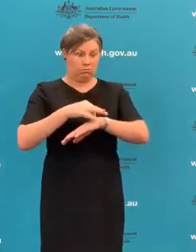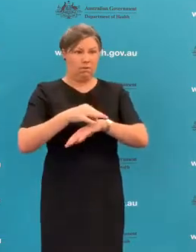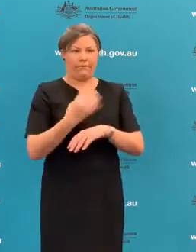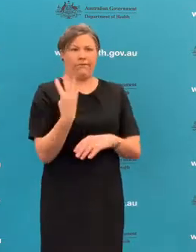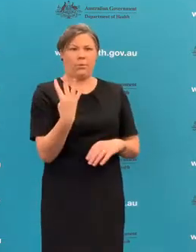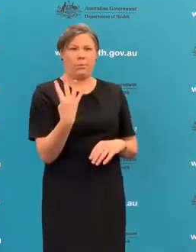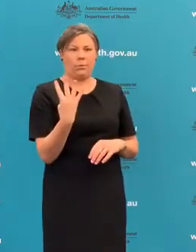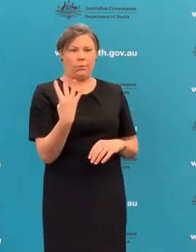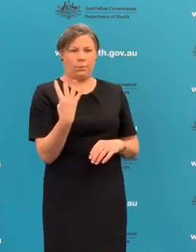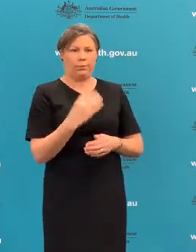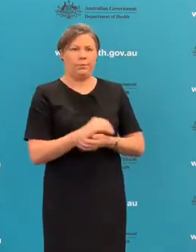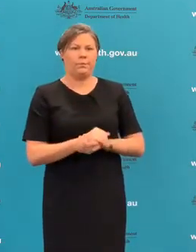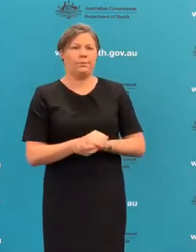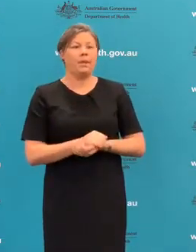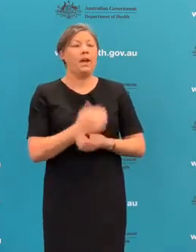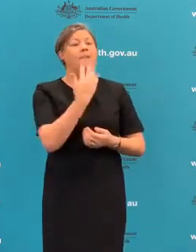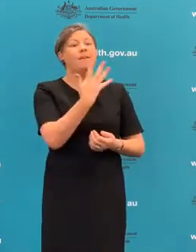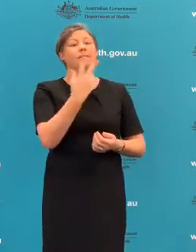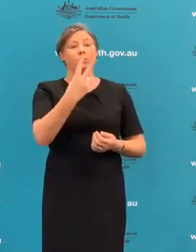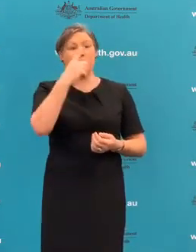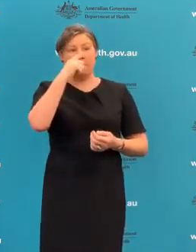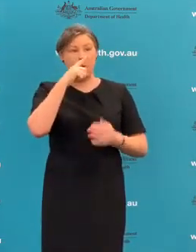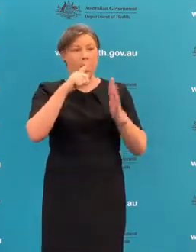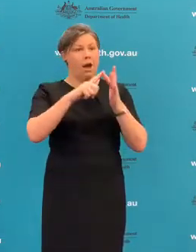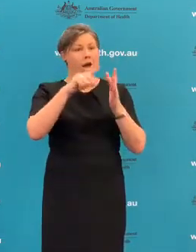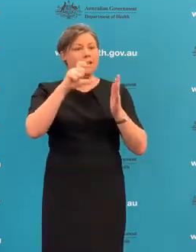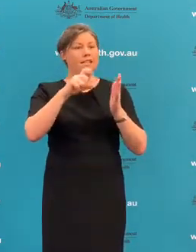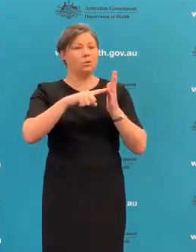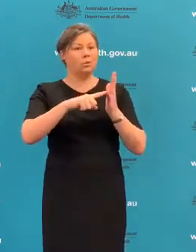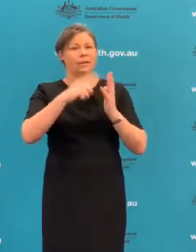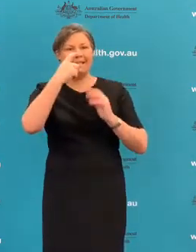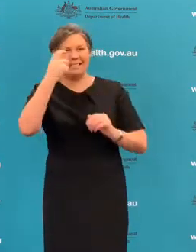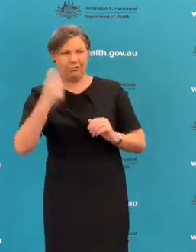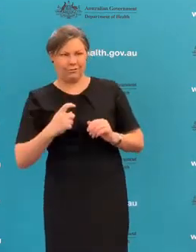people in intensive care units, which is one more person in ICU than